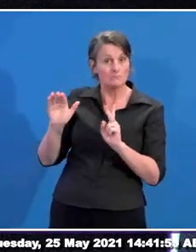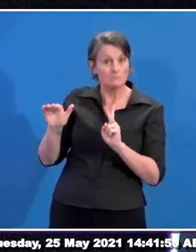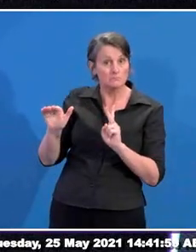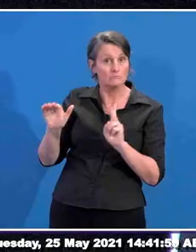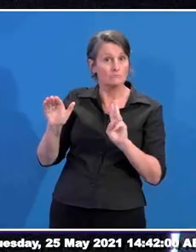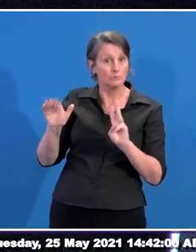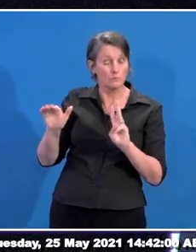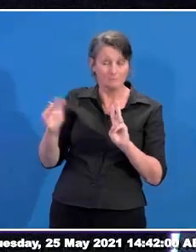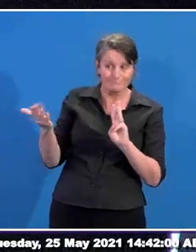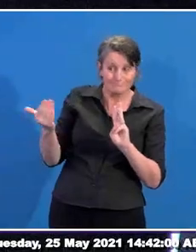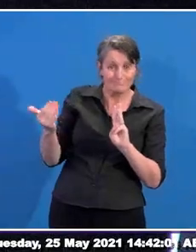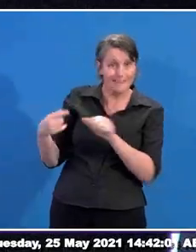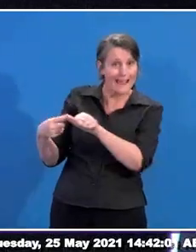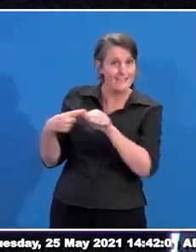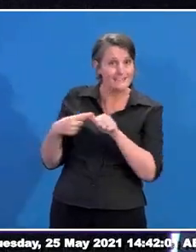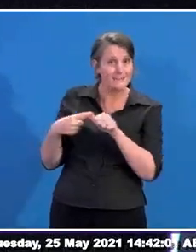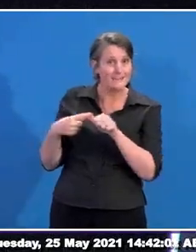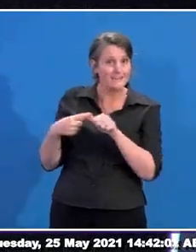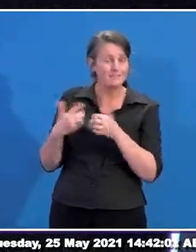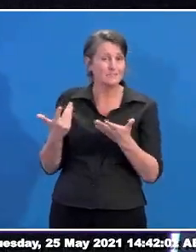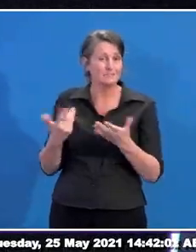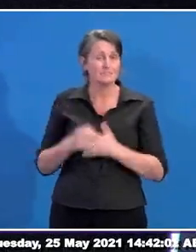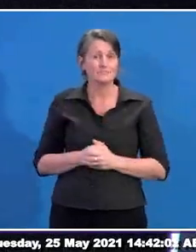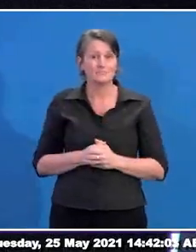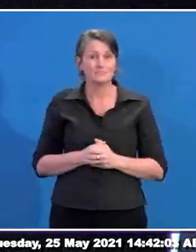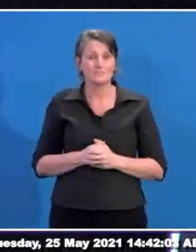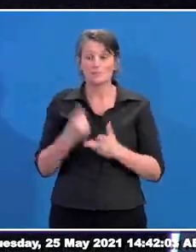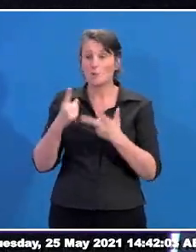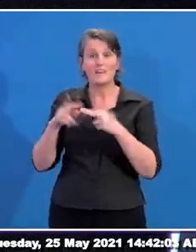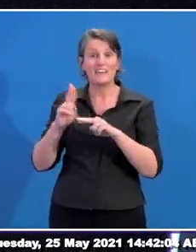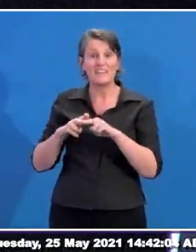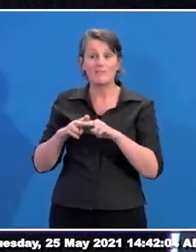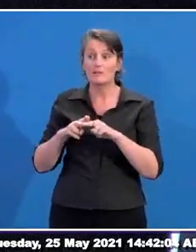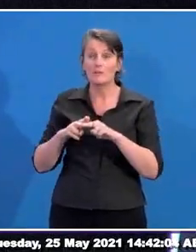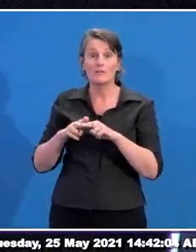So if they don't meet the first cut-off, it's not like that's it, it's all over.